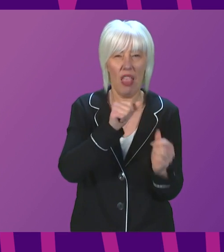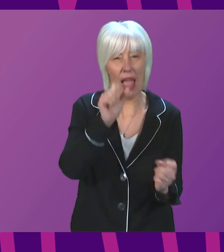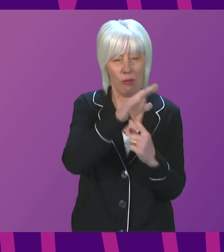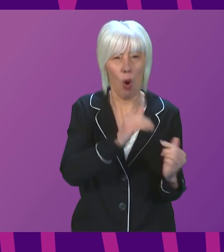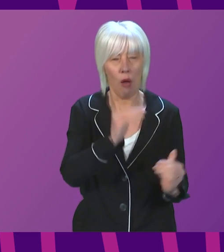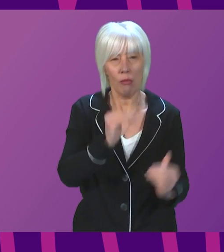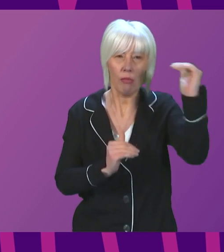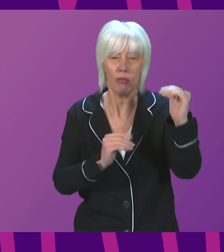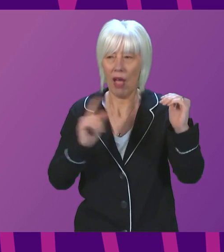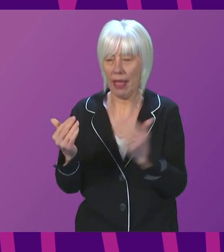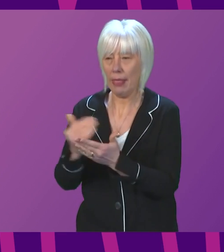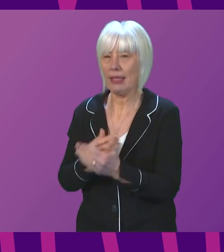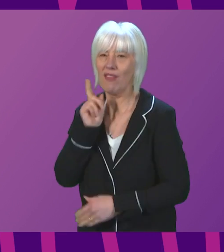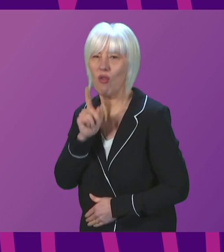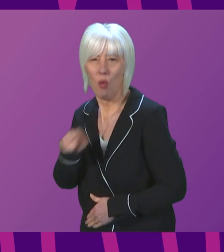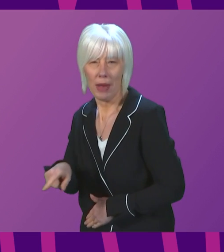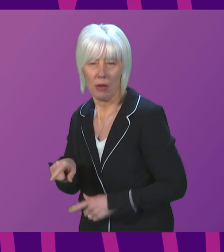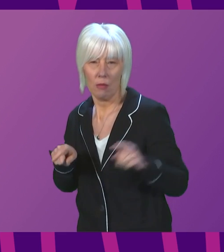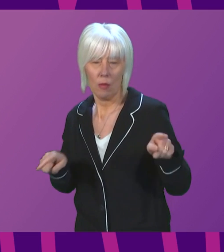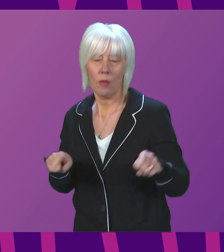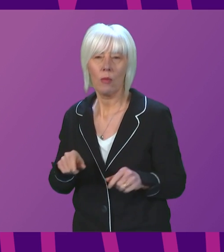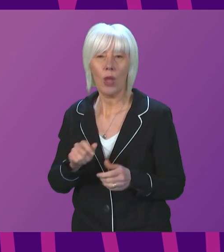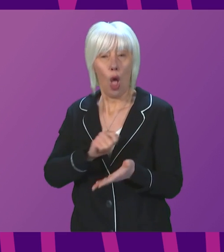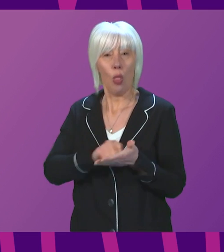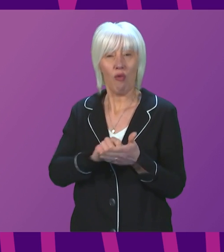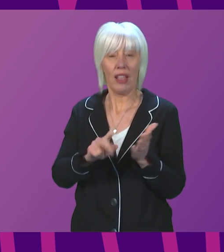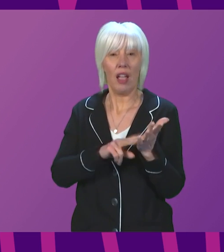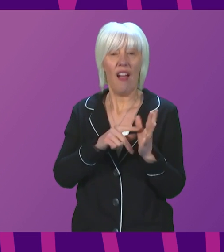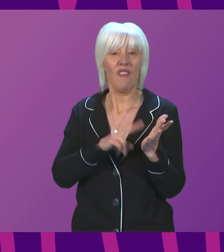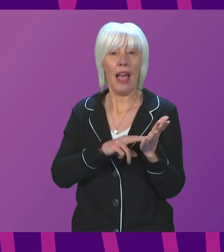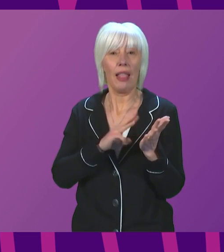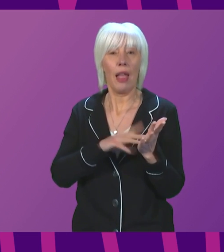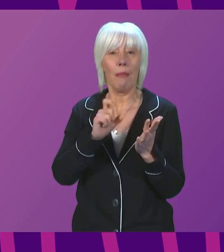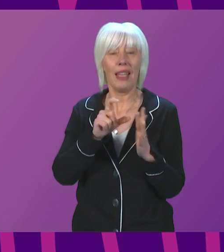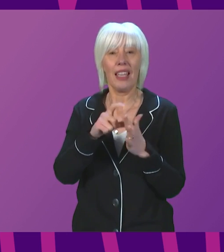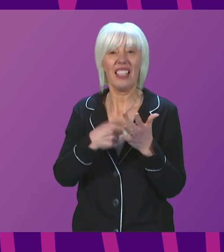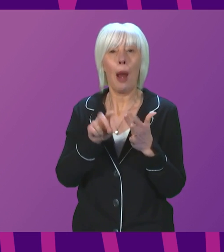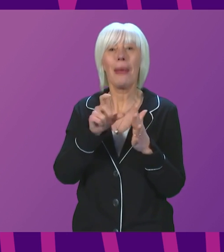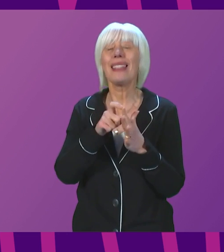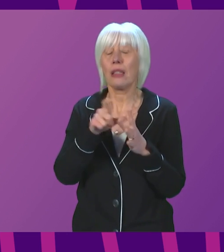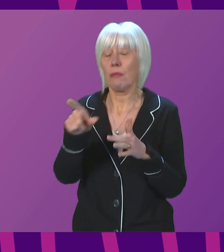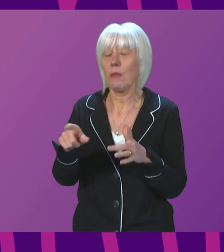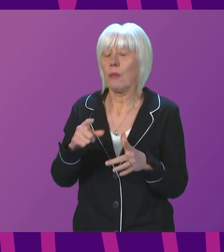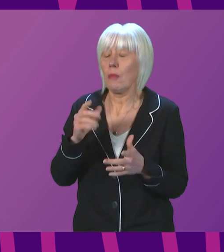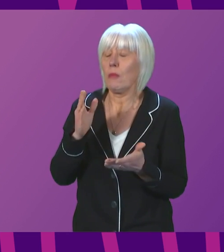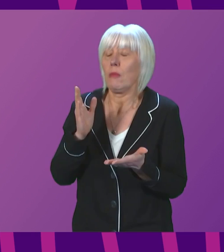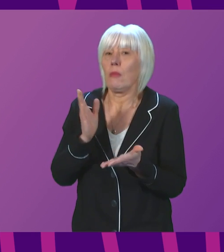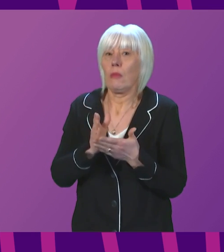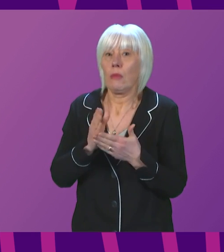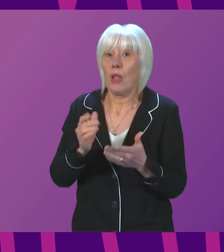I think that Val McDermid’s proposal merits further consideration. In the interests of full transparency, I should mention that Val McDermid is a friend of mine.